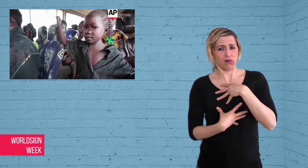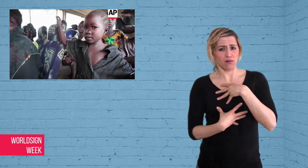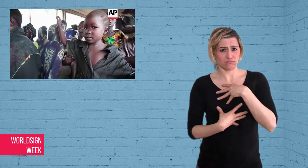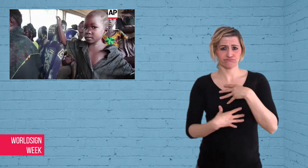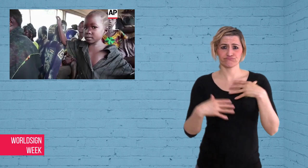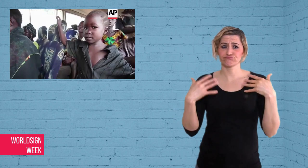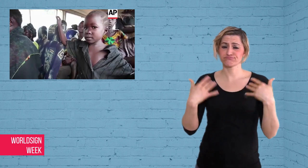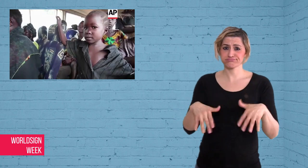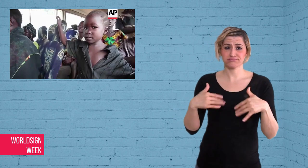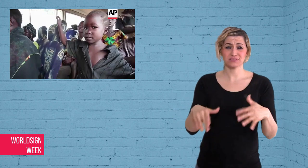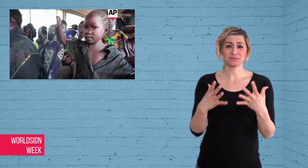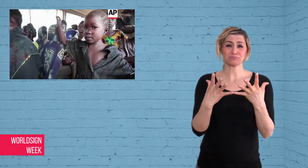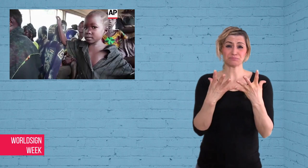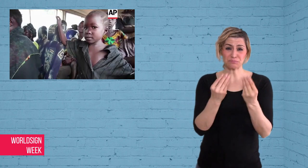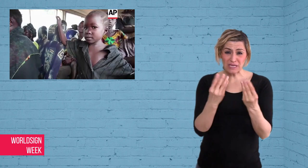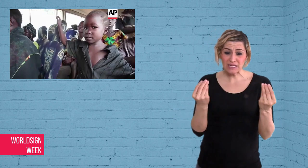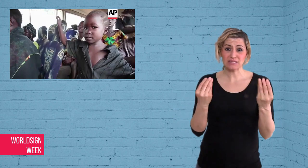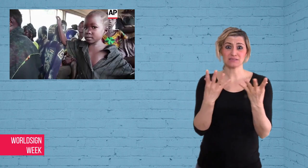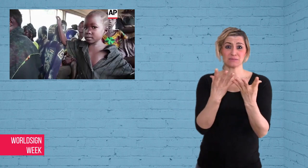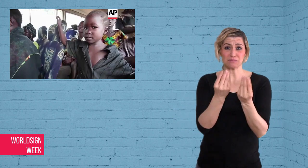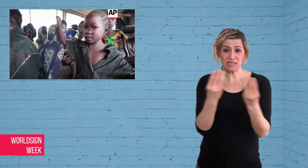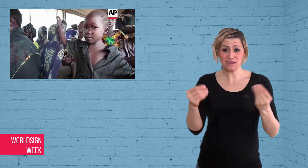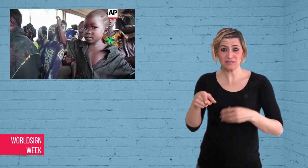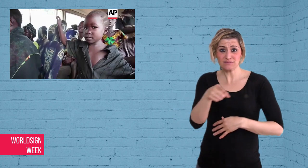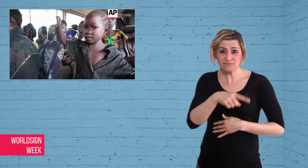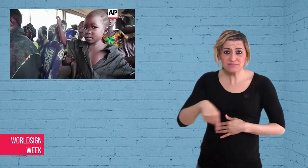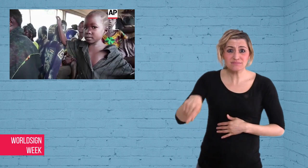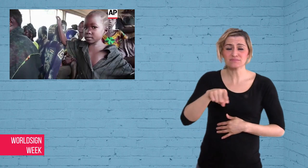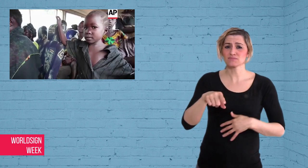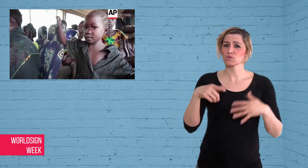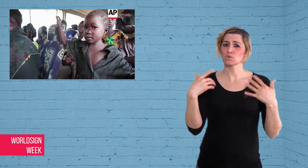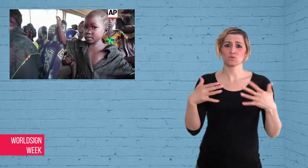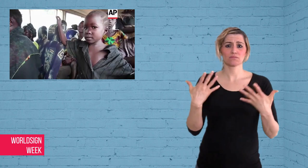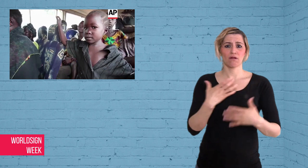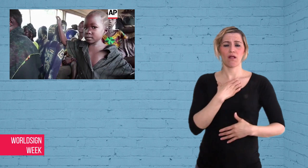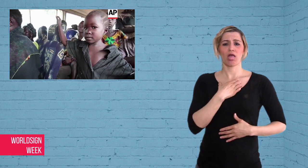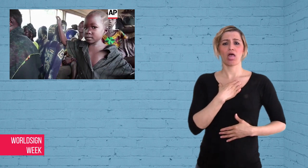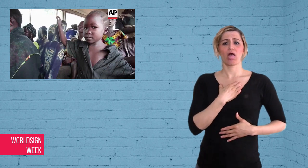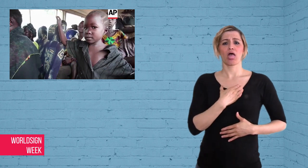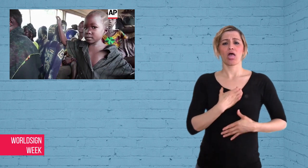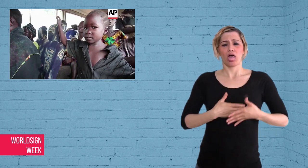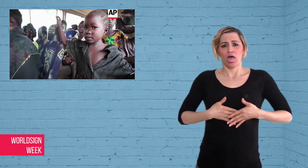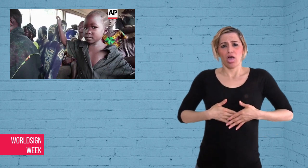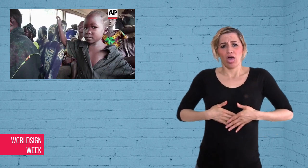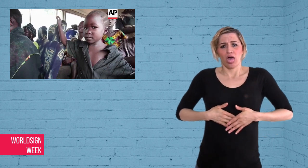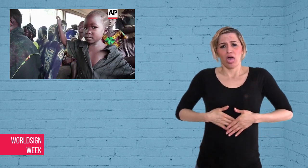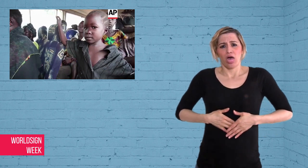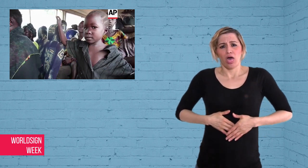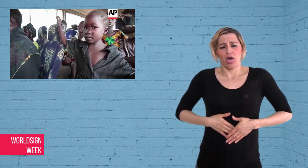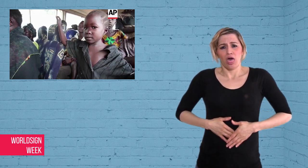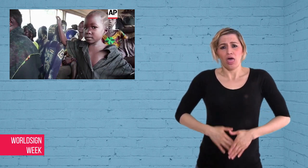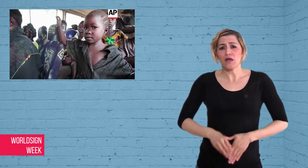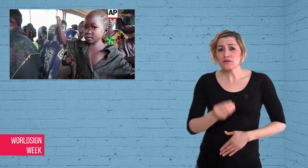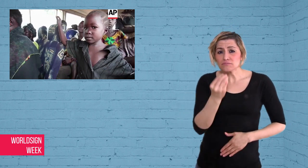are at risk of starvation and many are